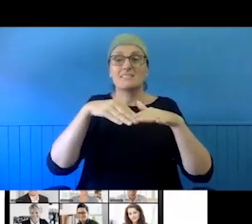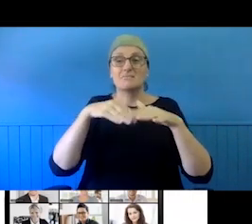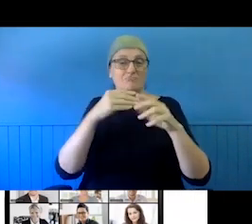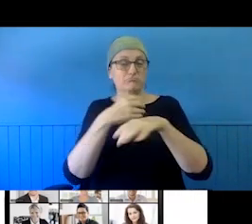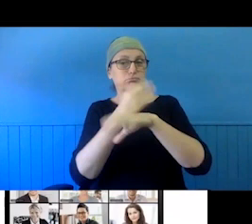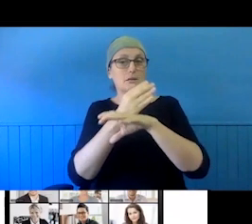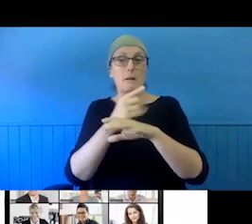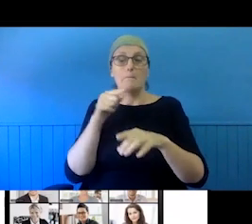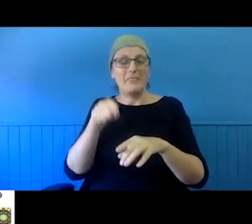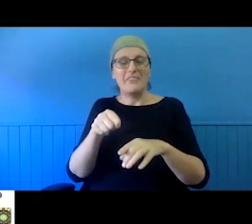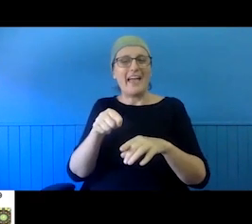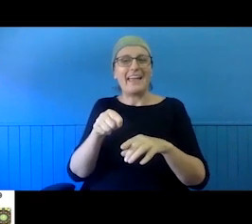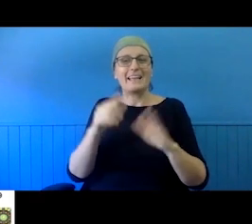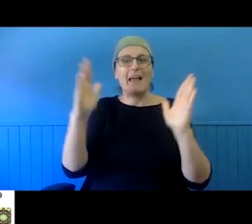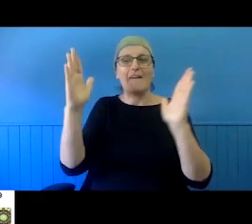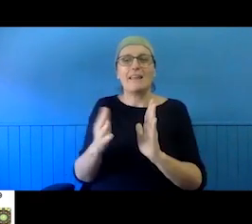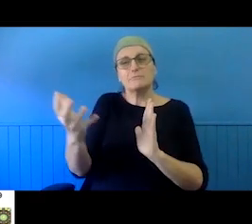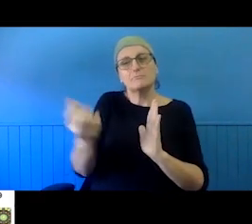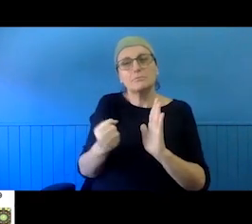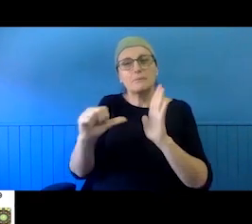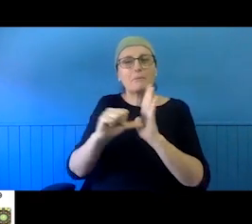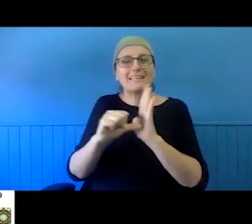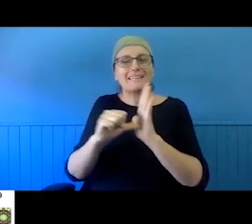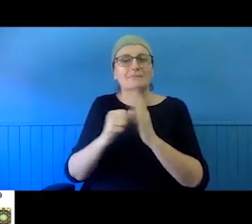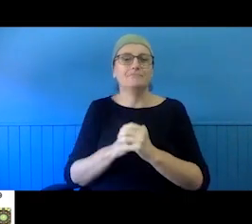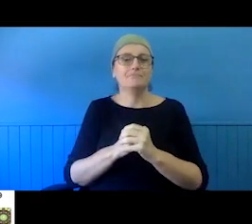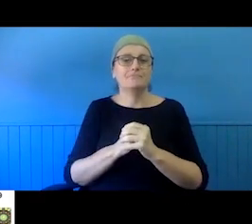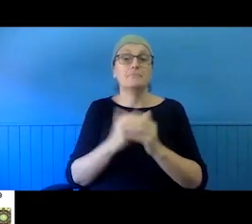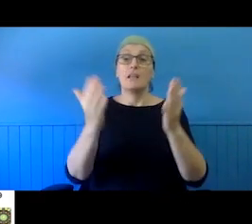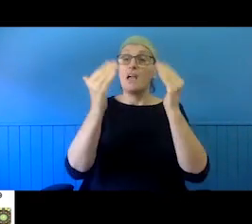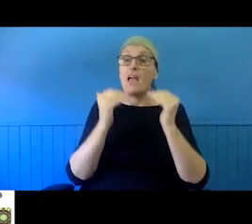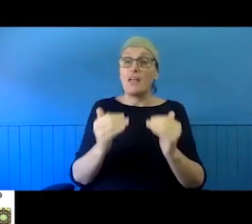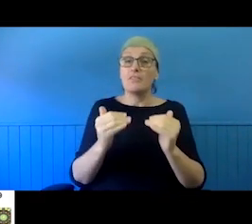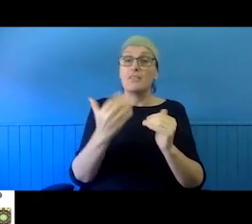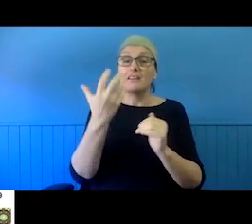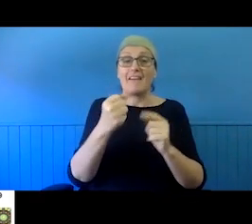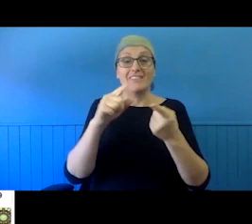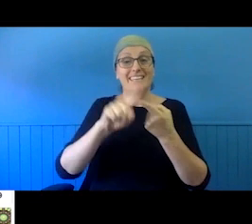e-learning. Again, massive growth area. $250 billion industry, people